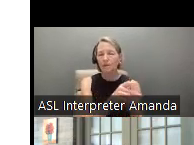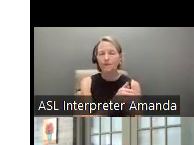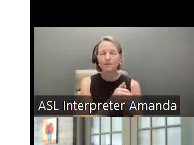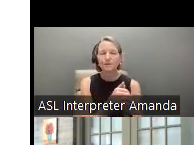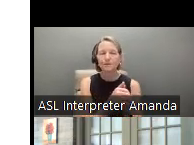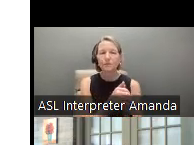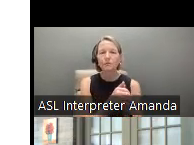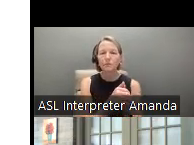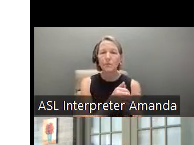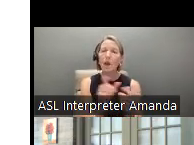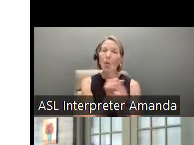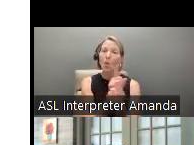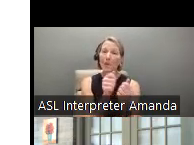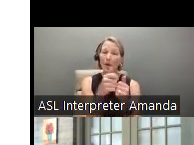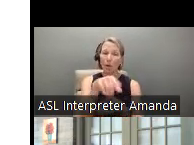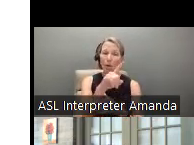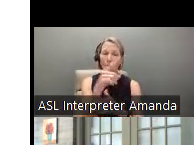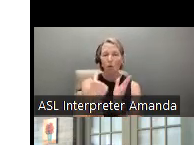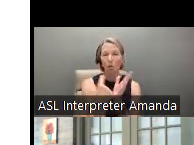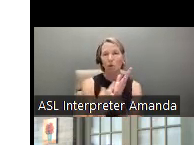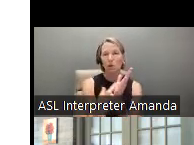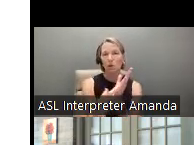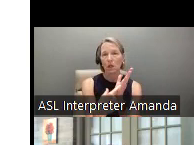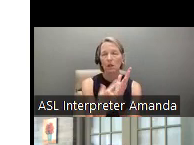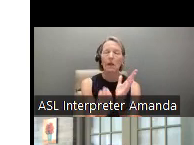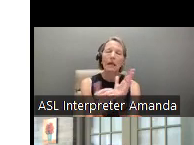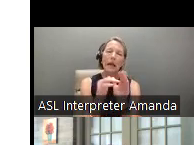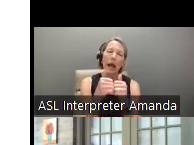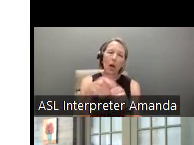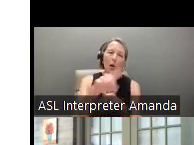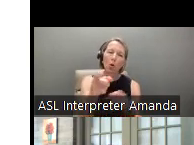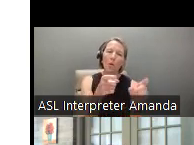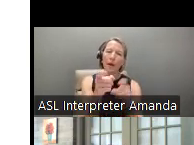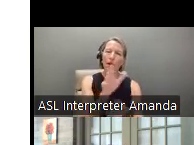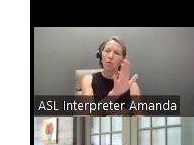um so when we meet with you we want to discuss again how you manage the beneficiary's benefits